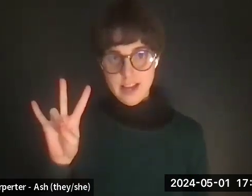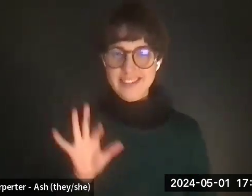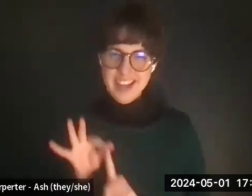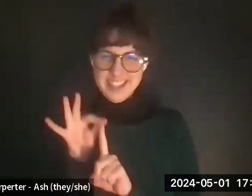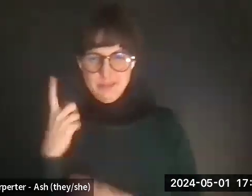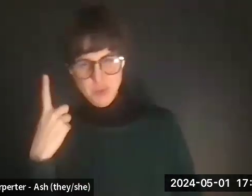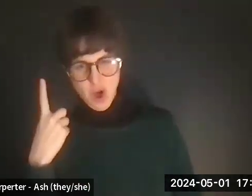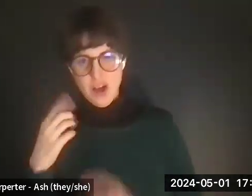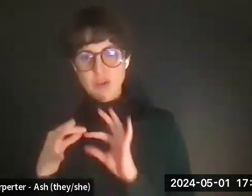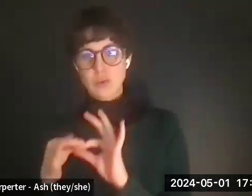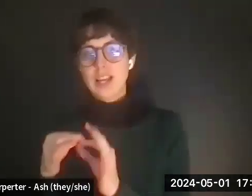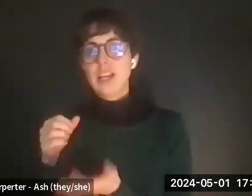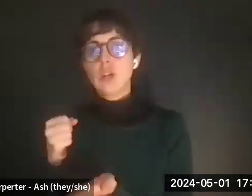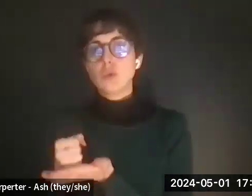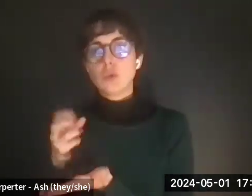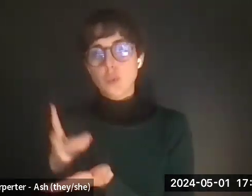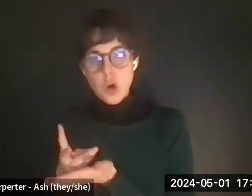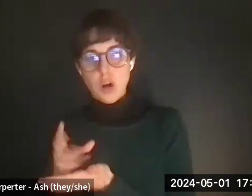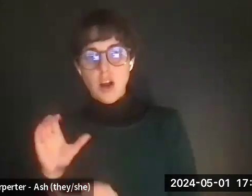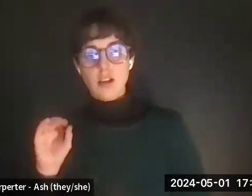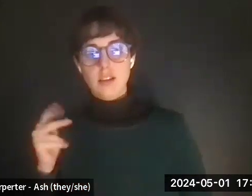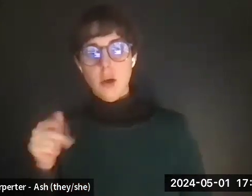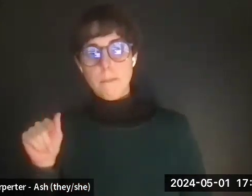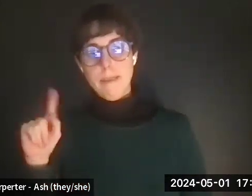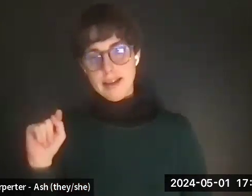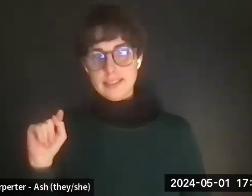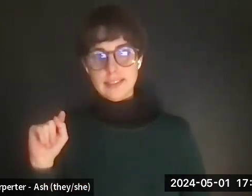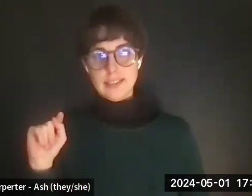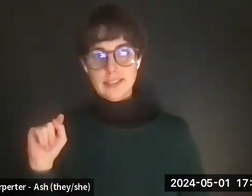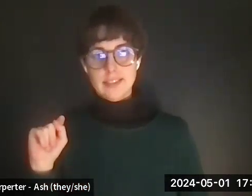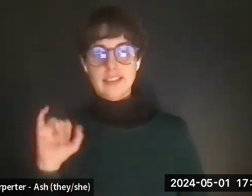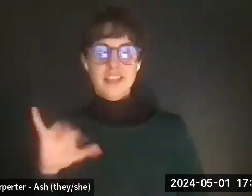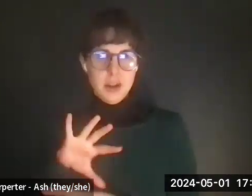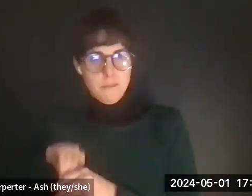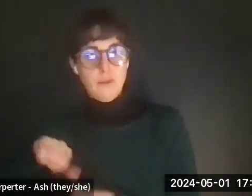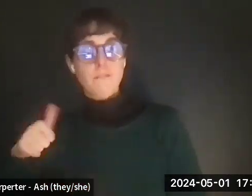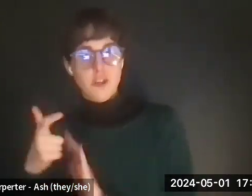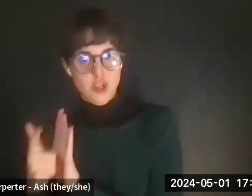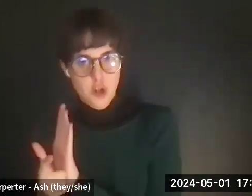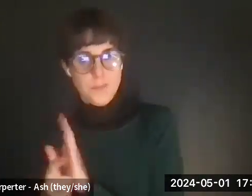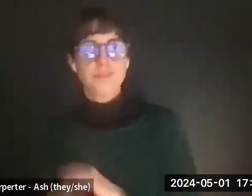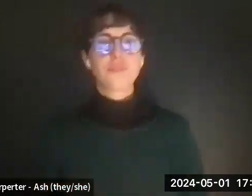which was included in the substitute house bill 1939, effective June 6th, 2024.